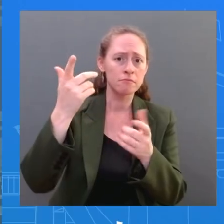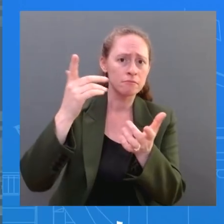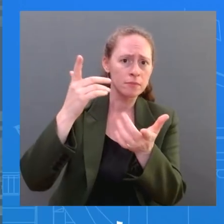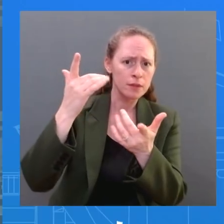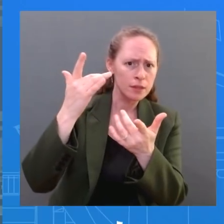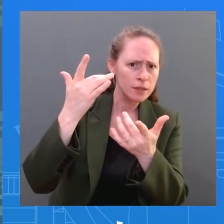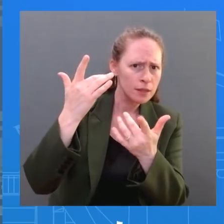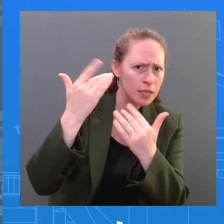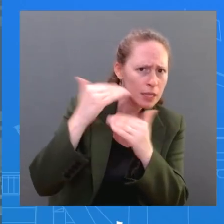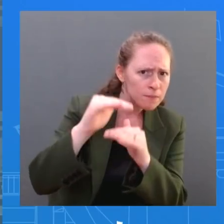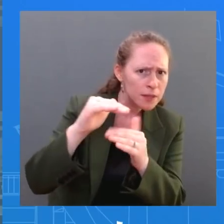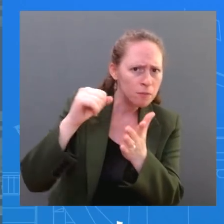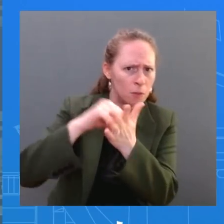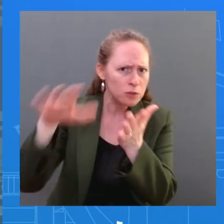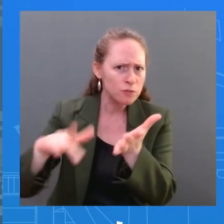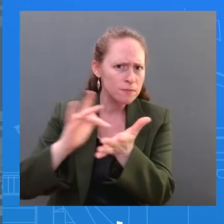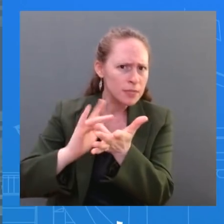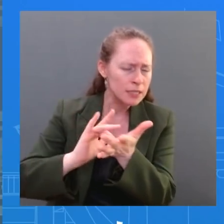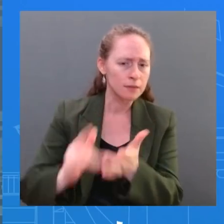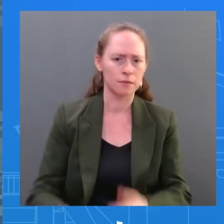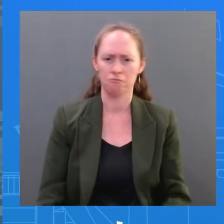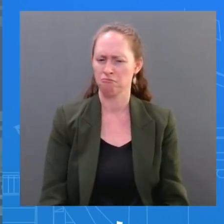but to clarify what the restrictions are